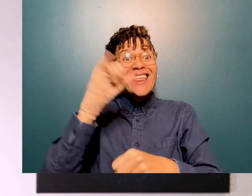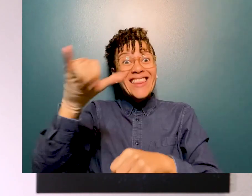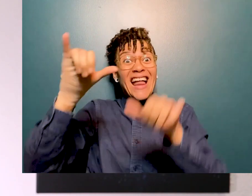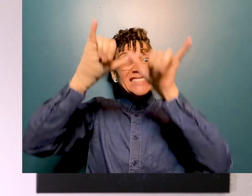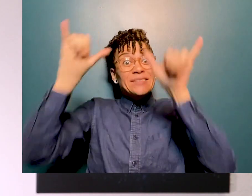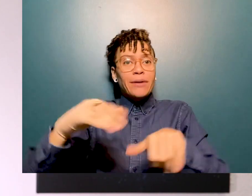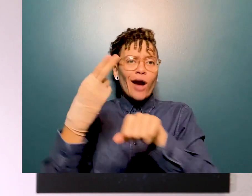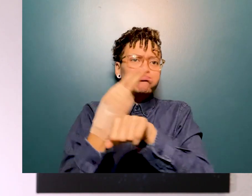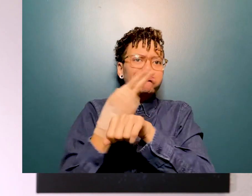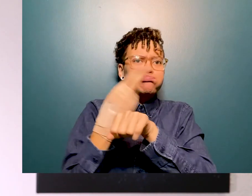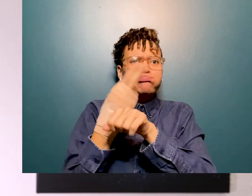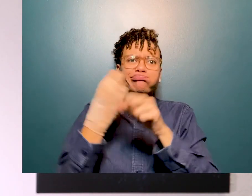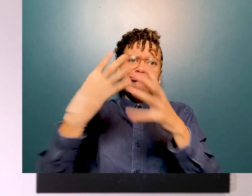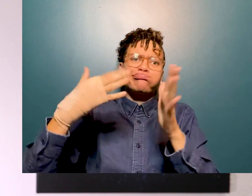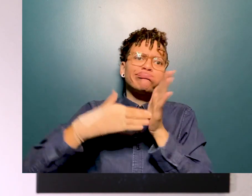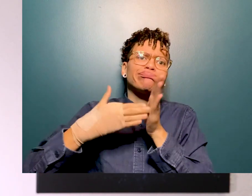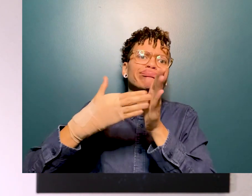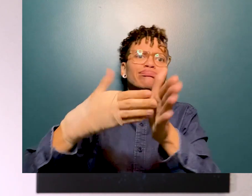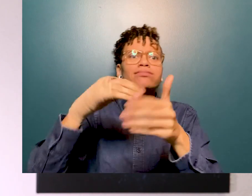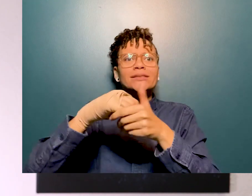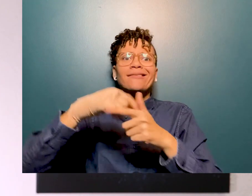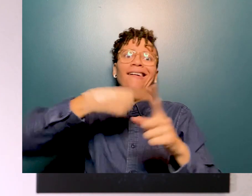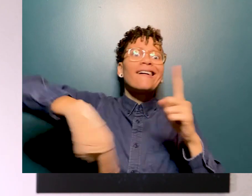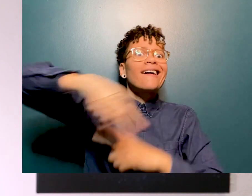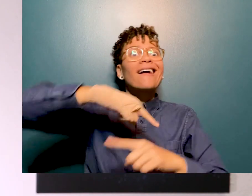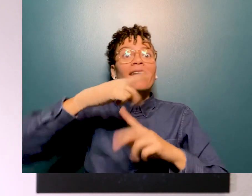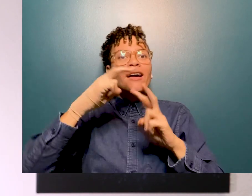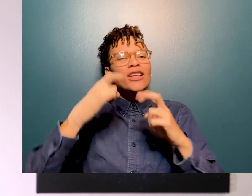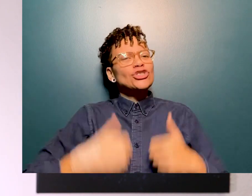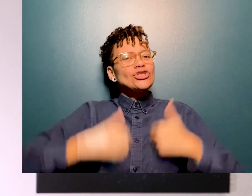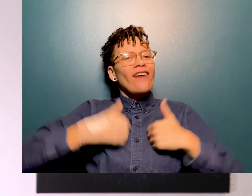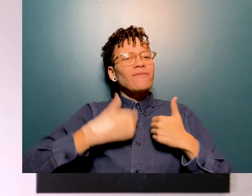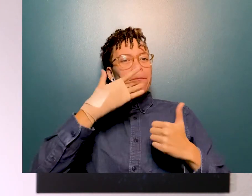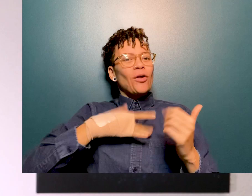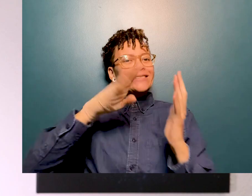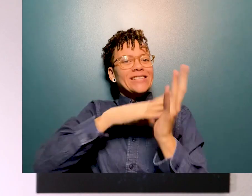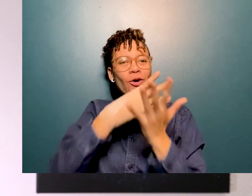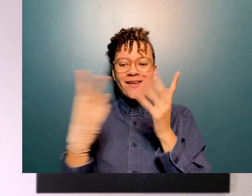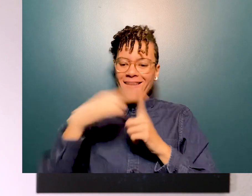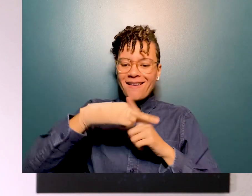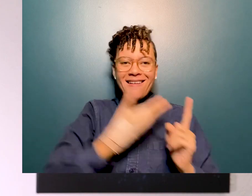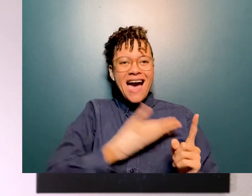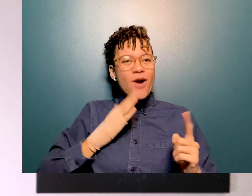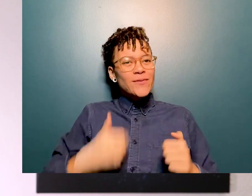and in the surviving astrological manuals is the Whole Sign House system.